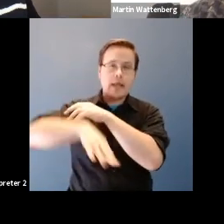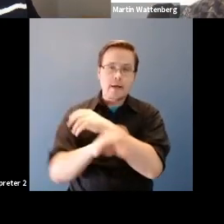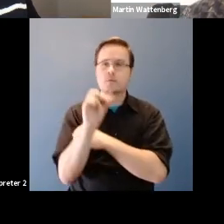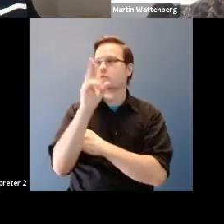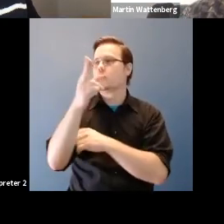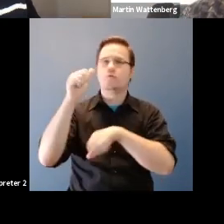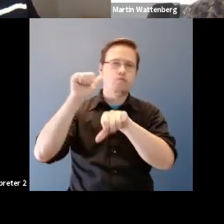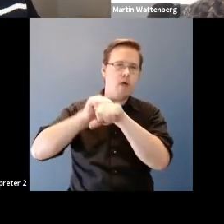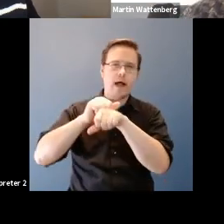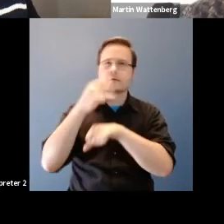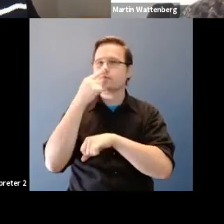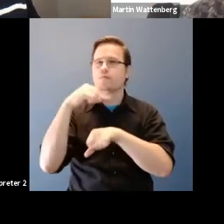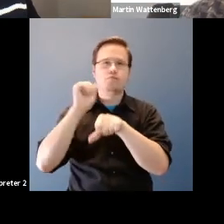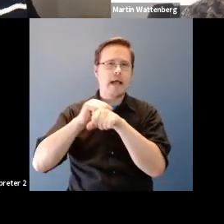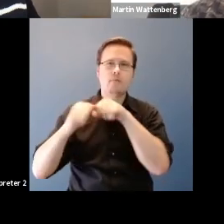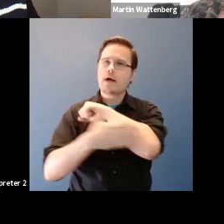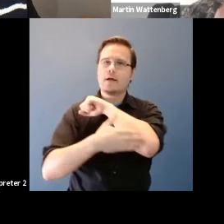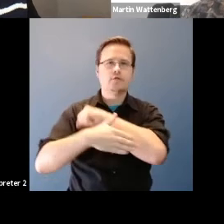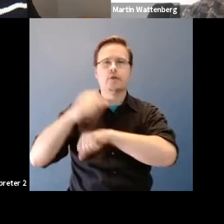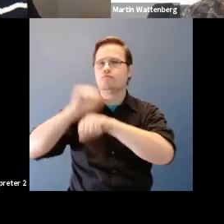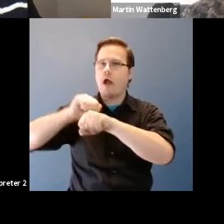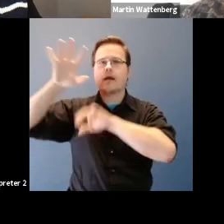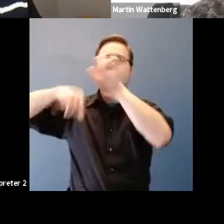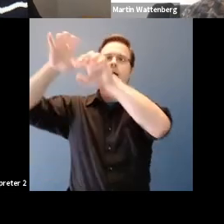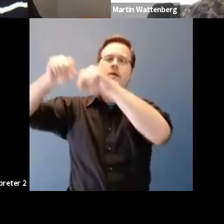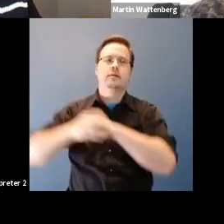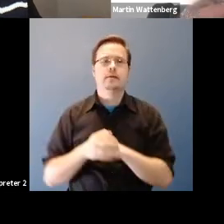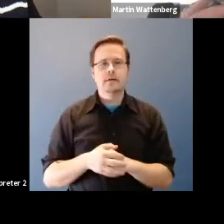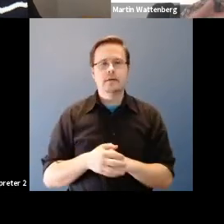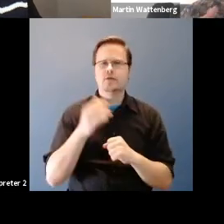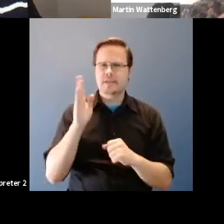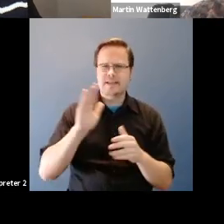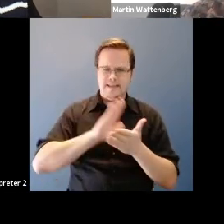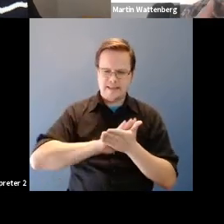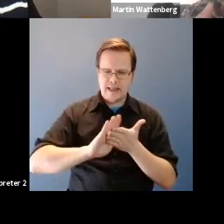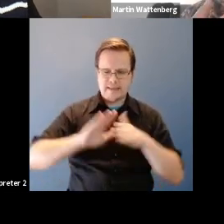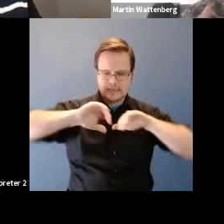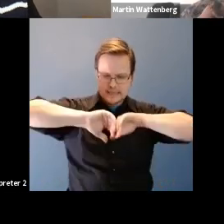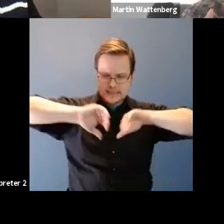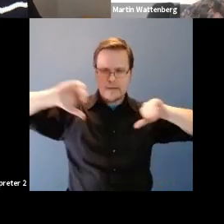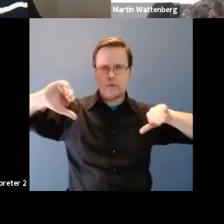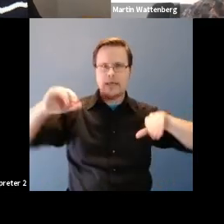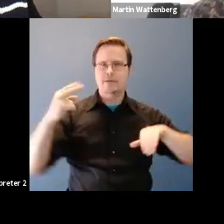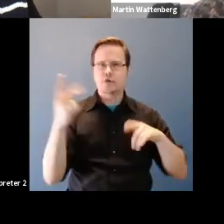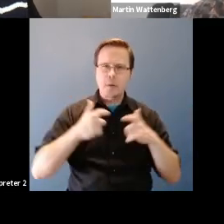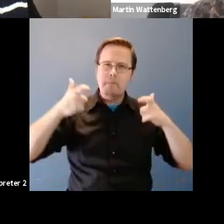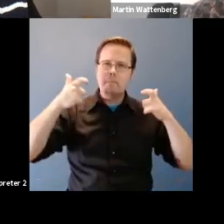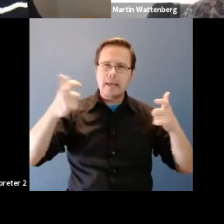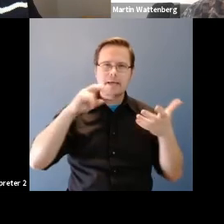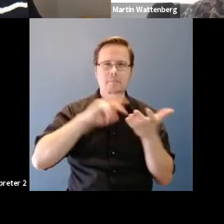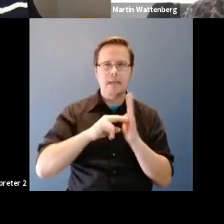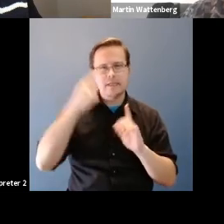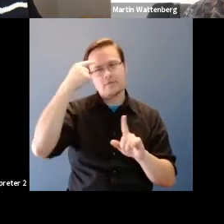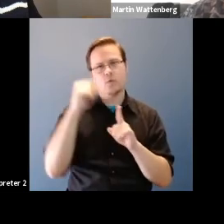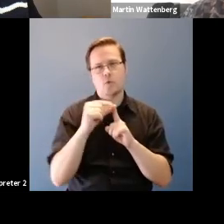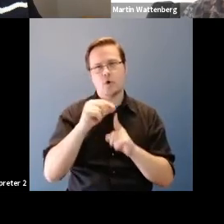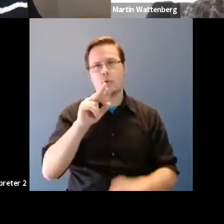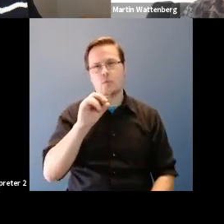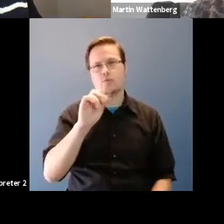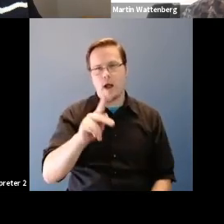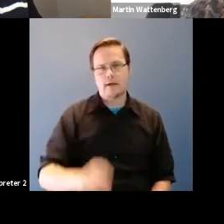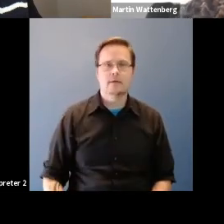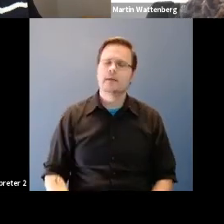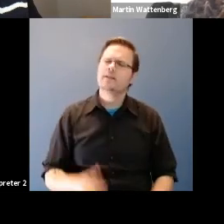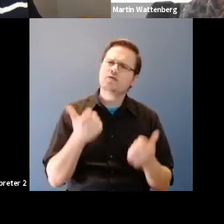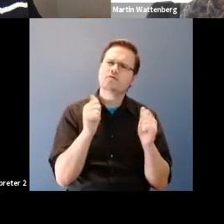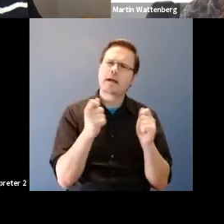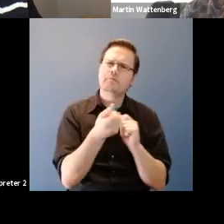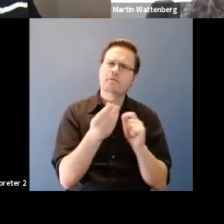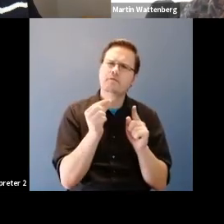Martin Wattenberg: Red rock country rock climbing so very nicely, this has separated out, probably the two major meanings of the word la try a few more so, this was all done in care.